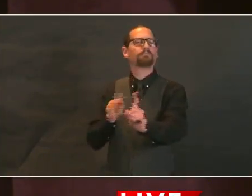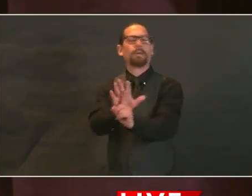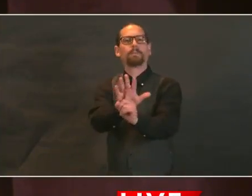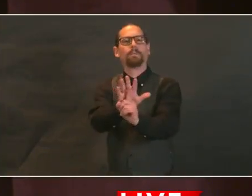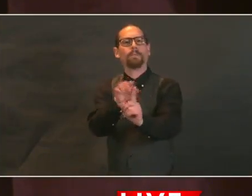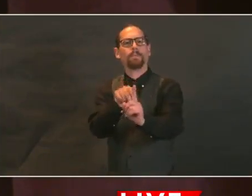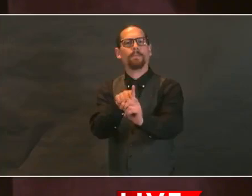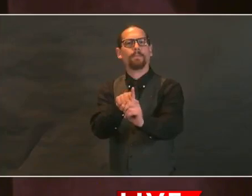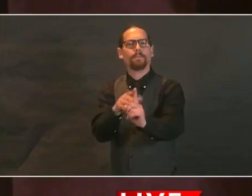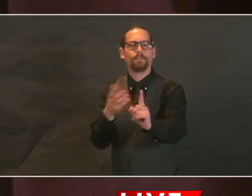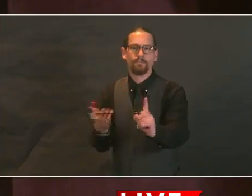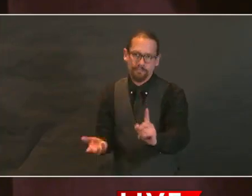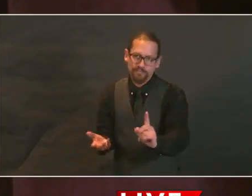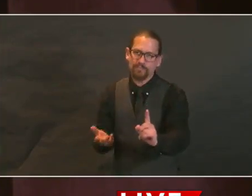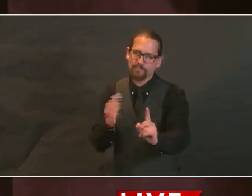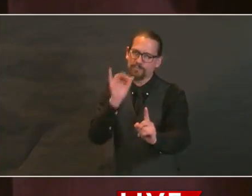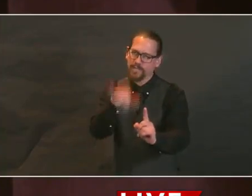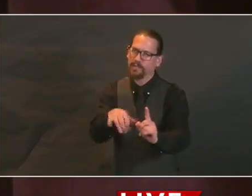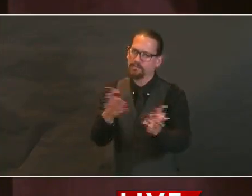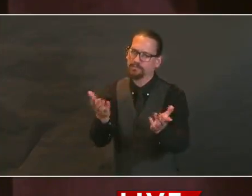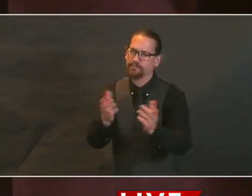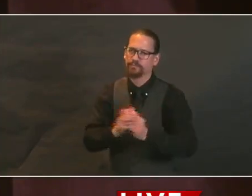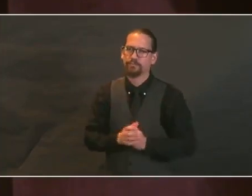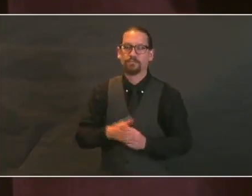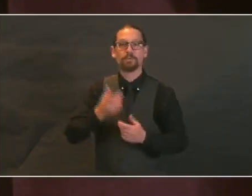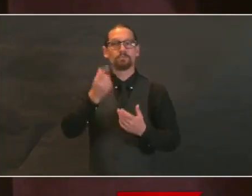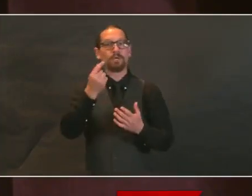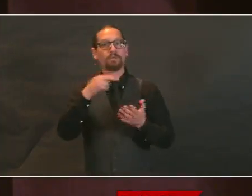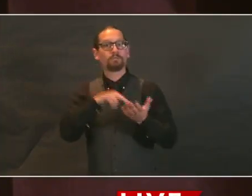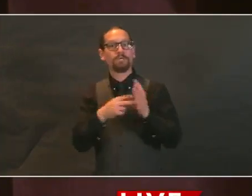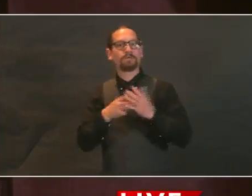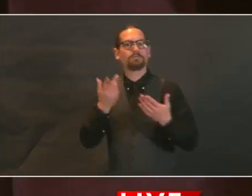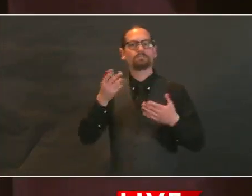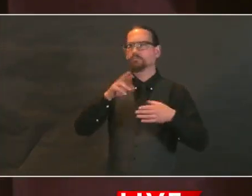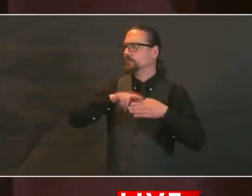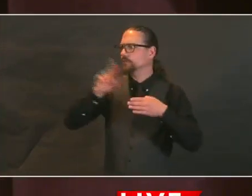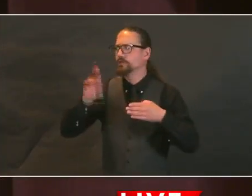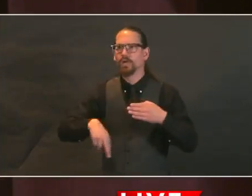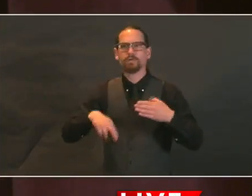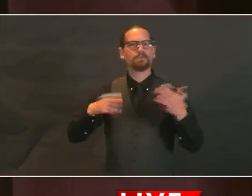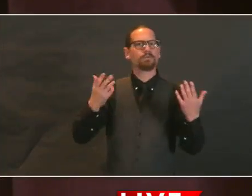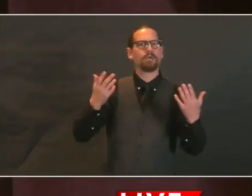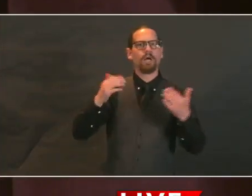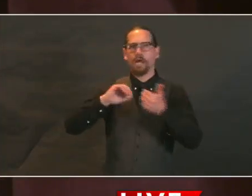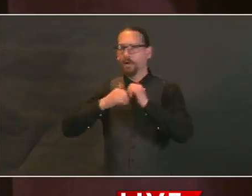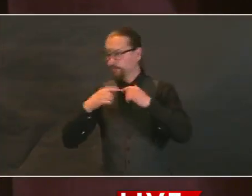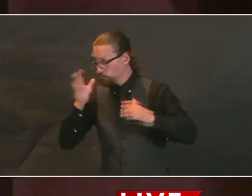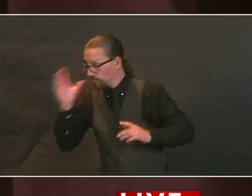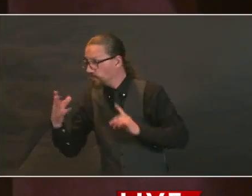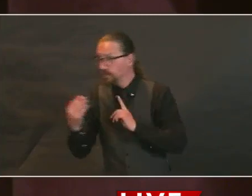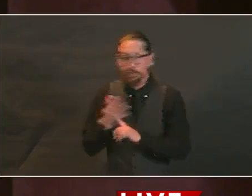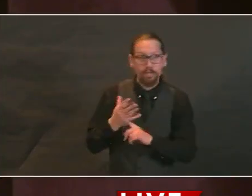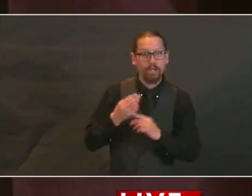OF US COULD BE EXPOSED TO CORONAVIRUS ON ANY GIVEN DAY. AND WHAT DETERMINES THE OUTCOME AT THOSE WHO ARE